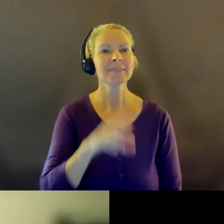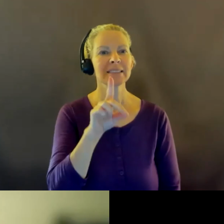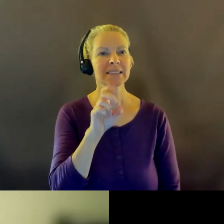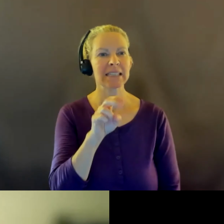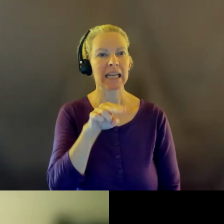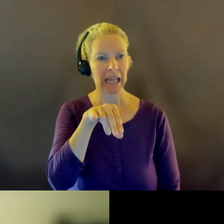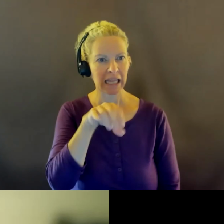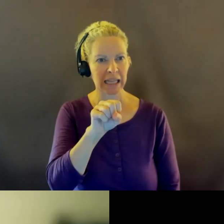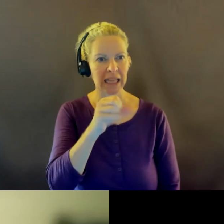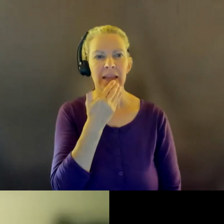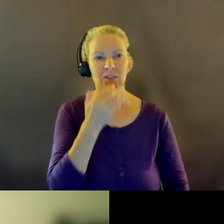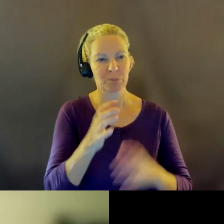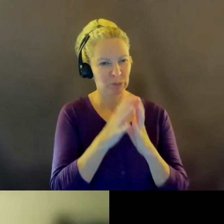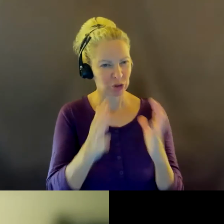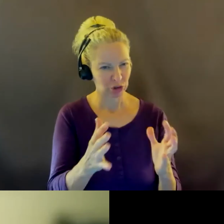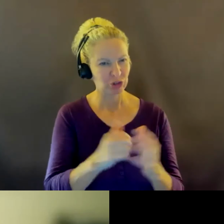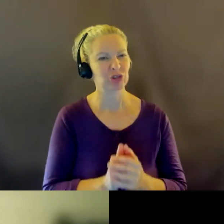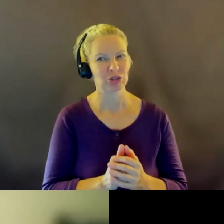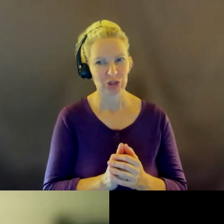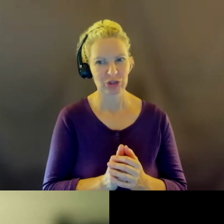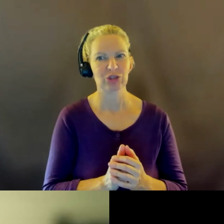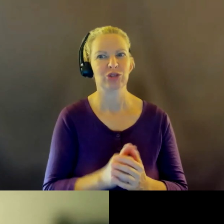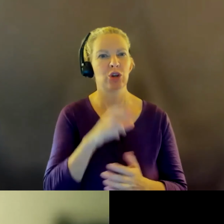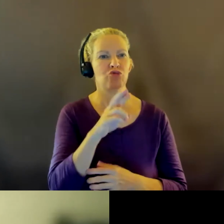There were a lot of really quotable things.